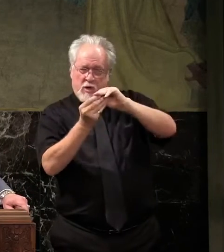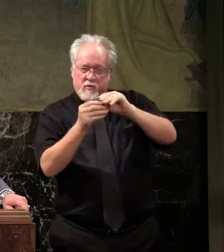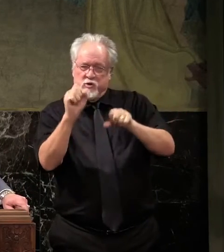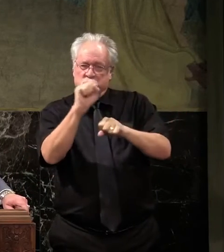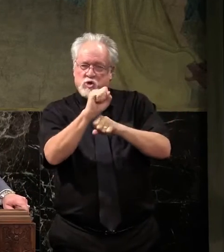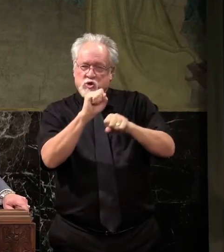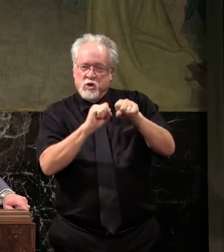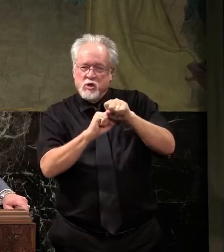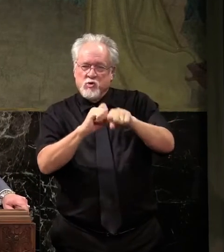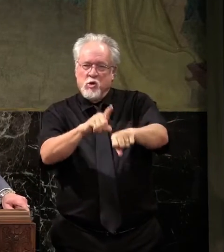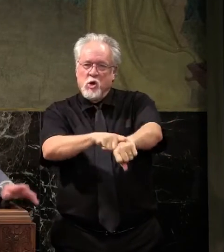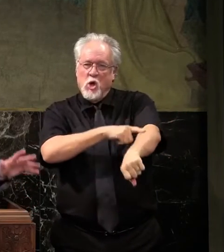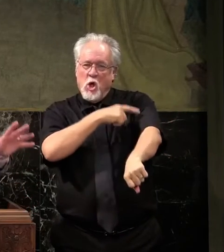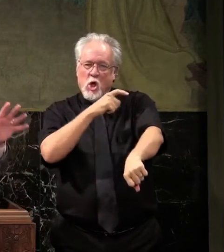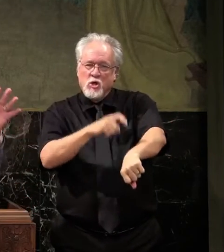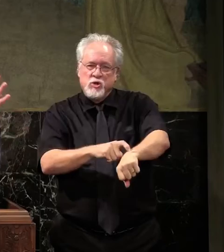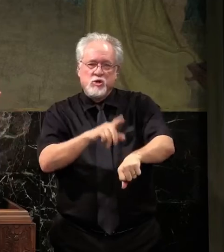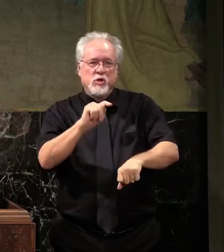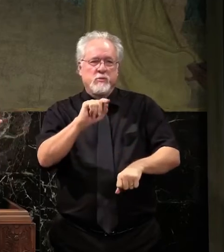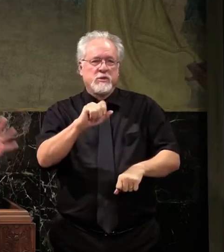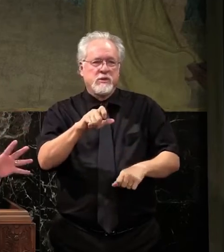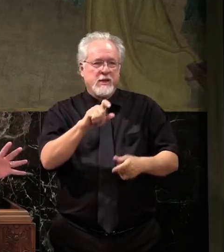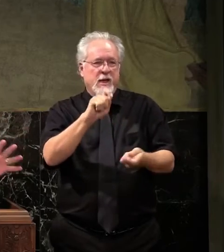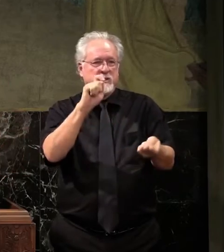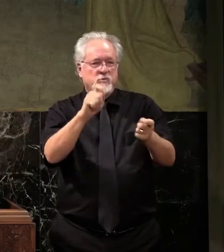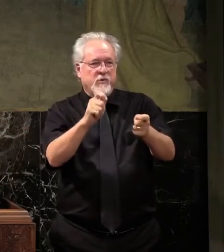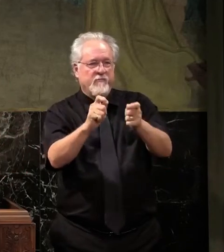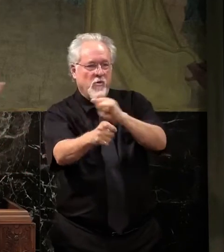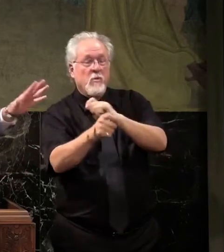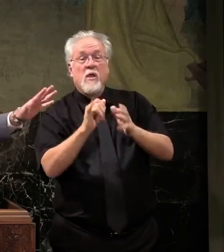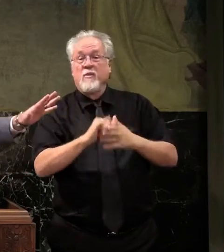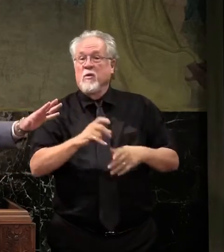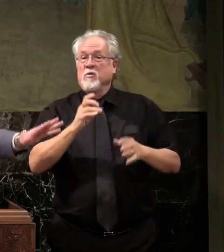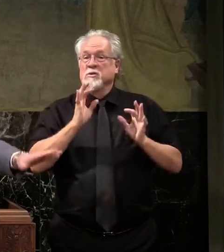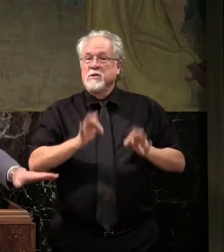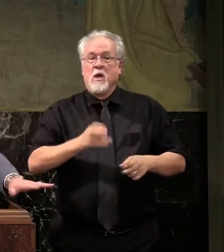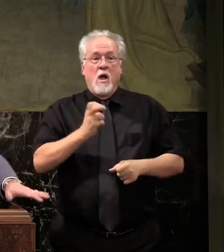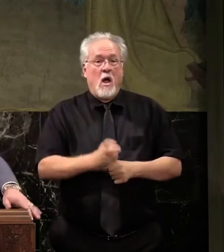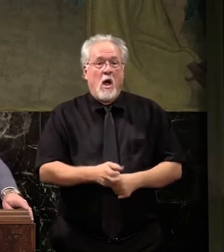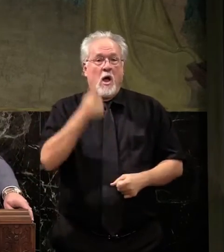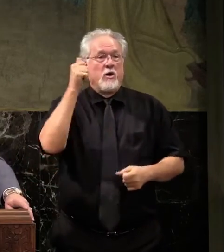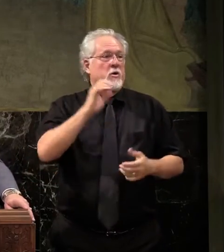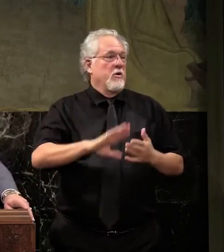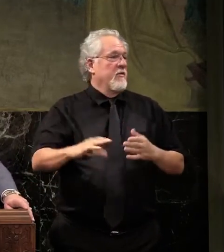reform next April. Those decisions are going to be more difficult than either the legislators had to deal with